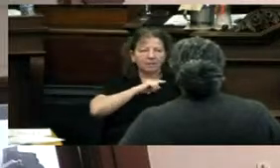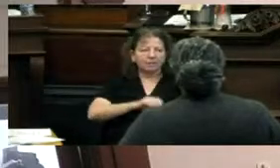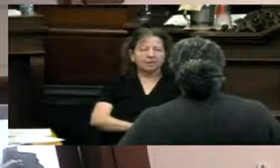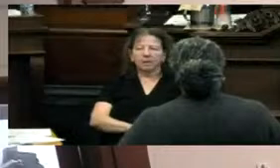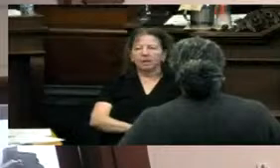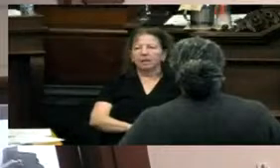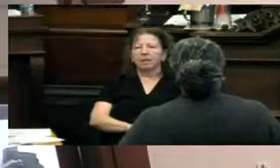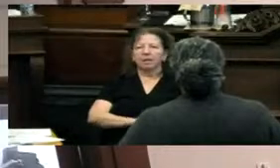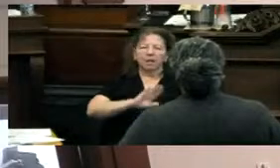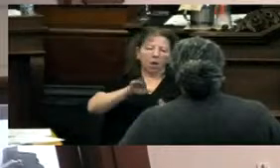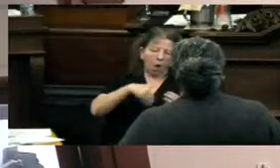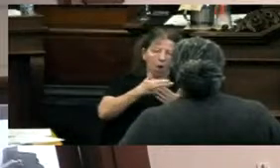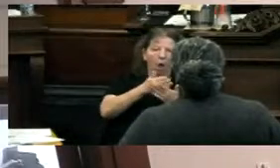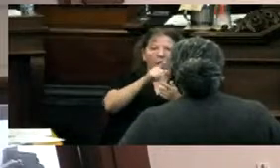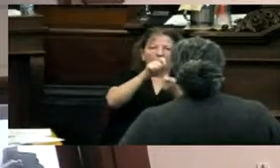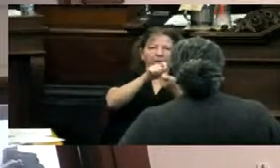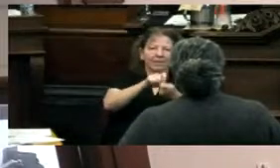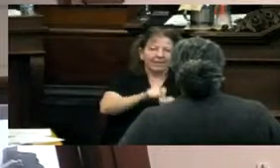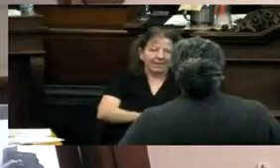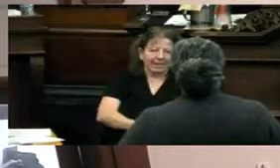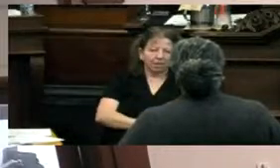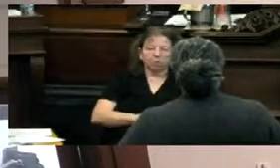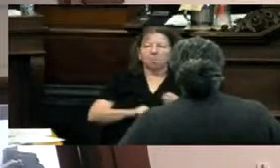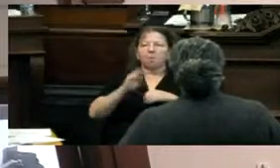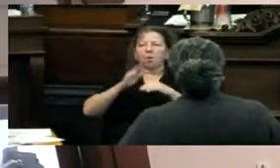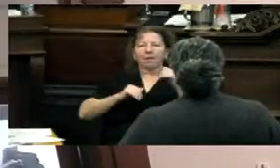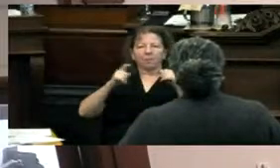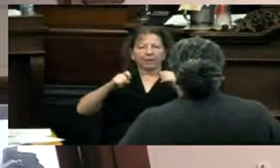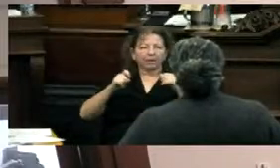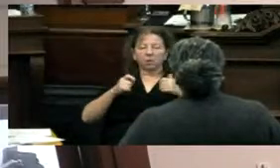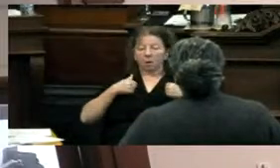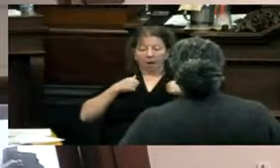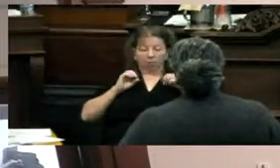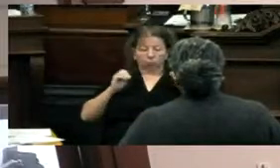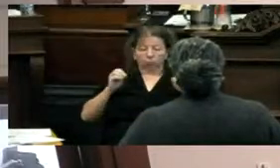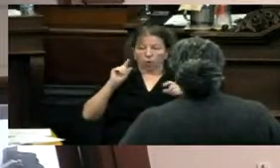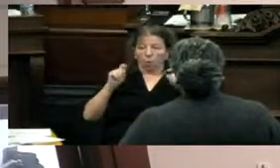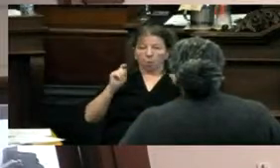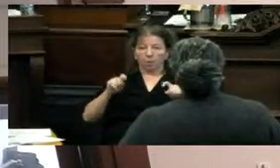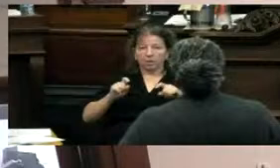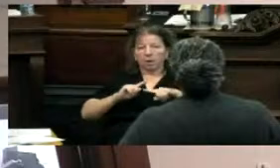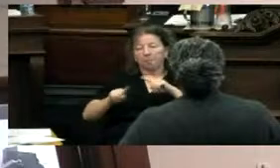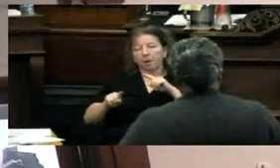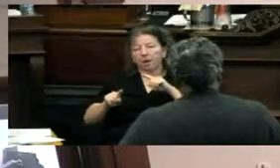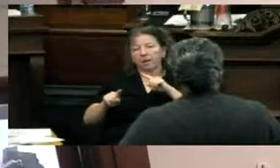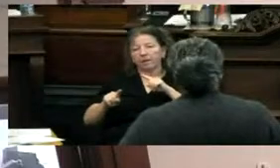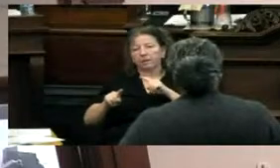appreciate how transparent the information you shared. Was. It